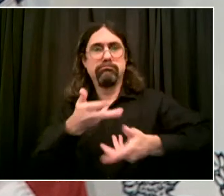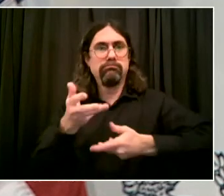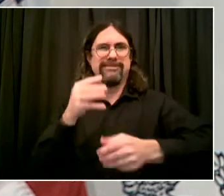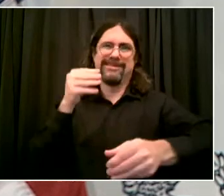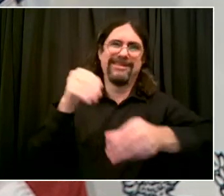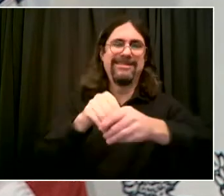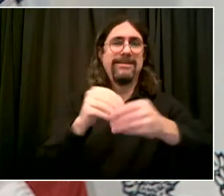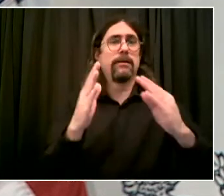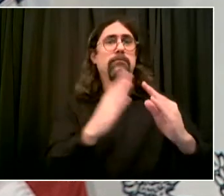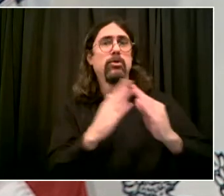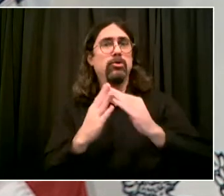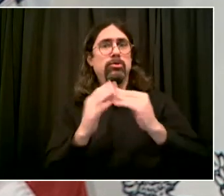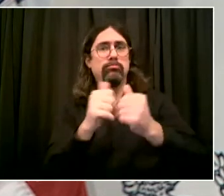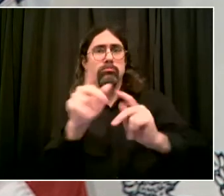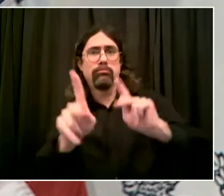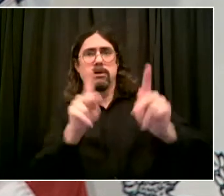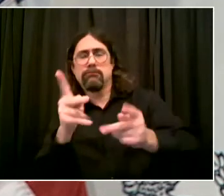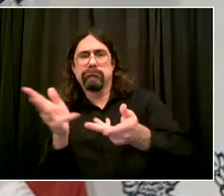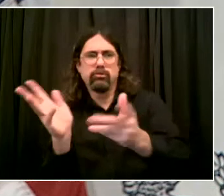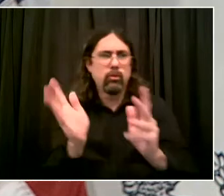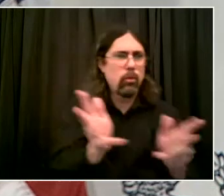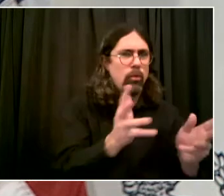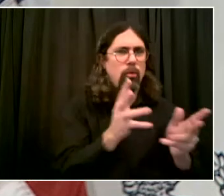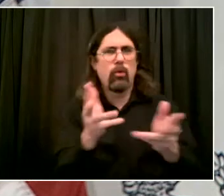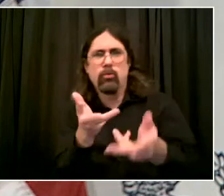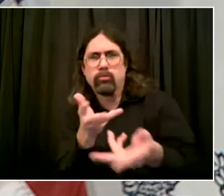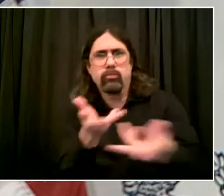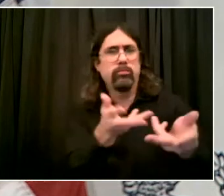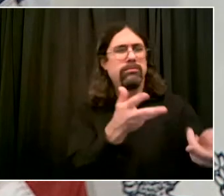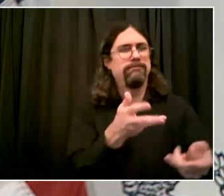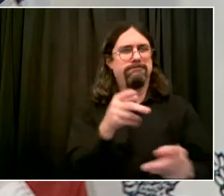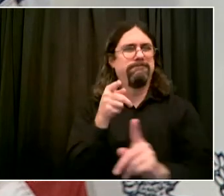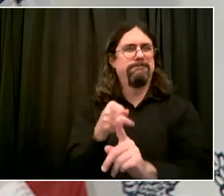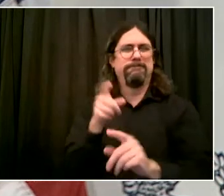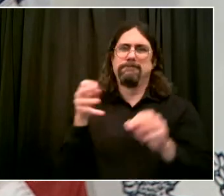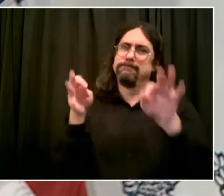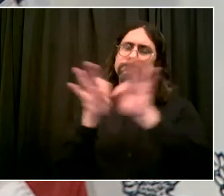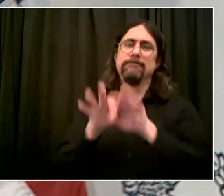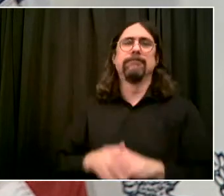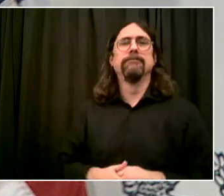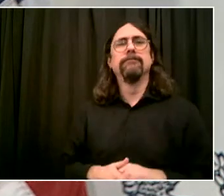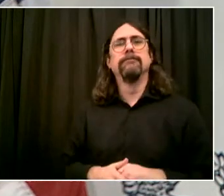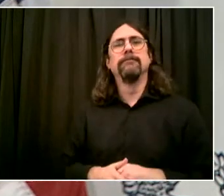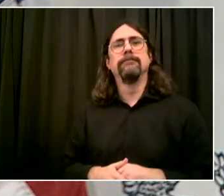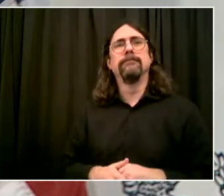PART IS MOVING OF THIS S FORWARD. ONE OF THE THIHINGS S E W